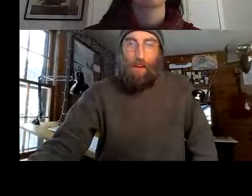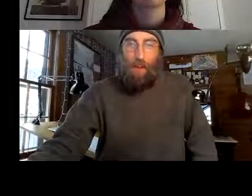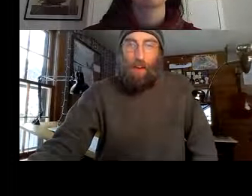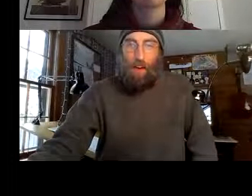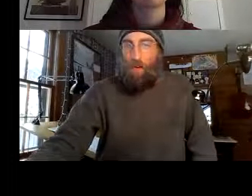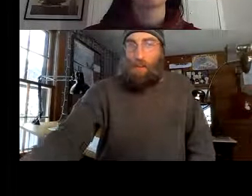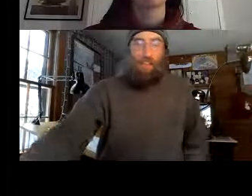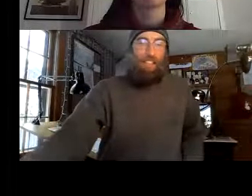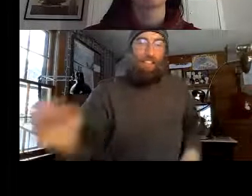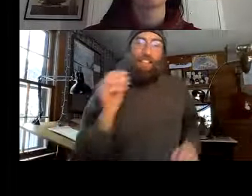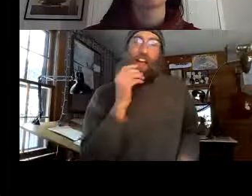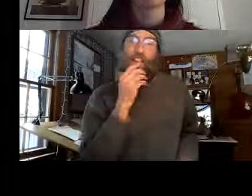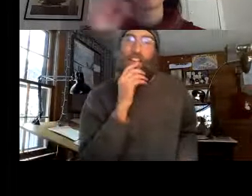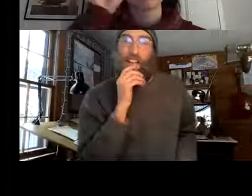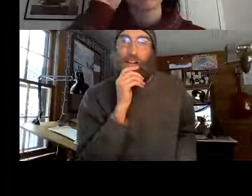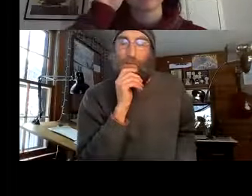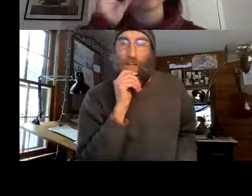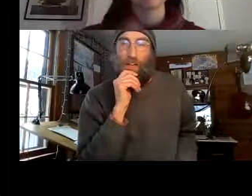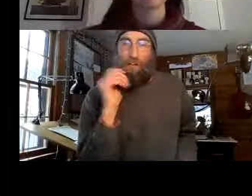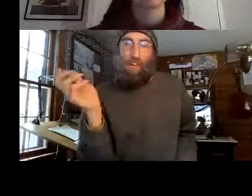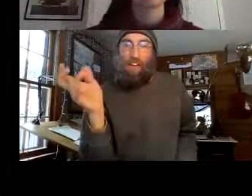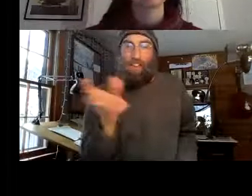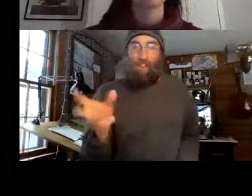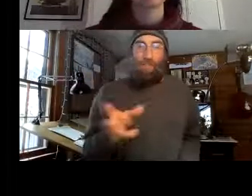So here we go, you know this this guy, that Freeman Colby that I started